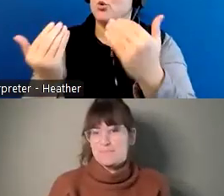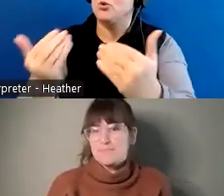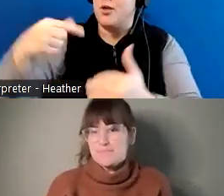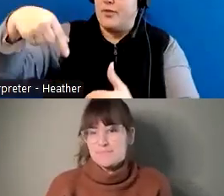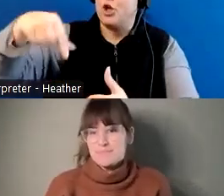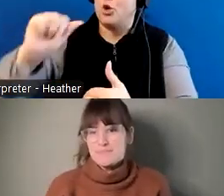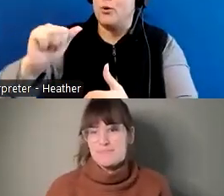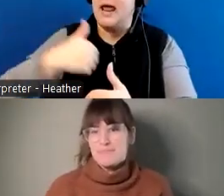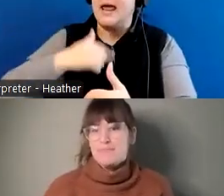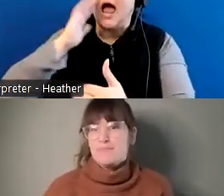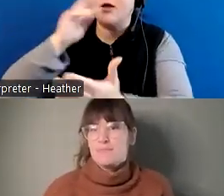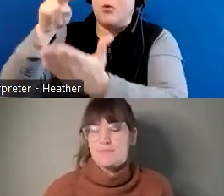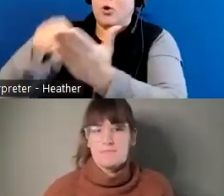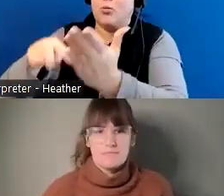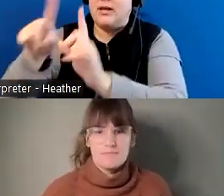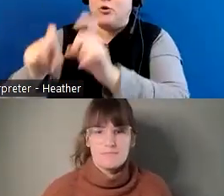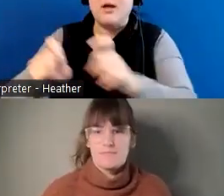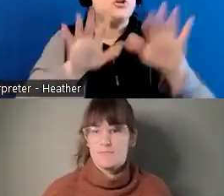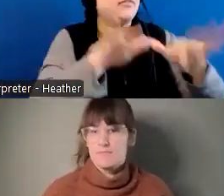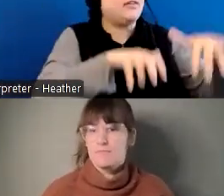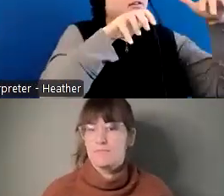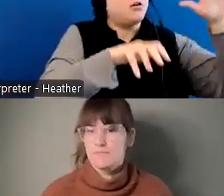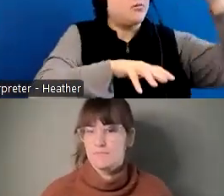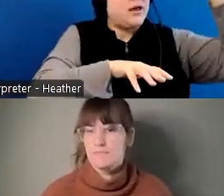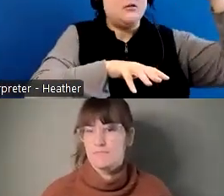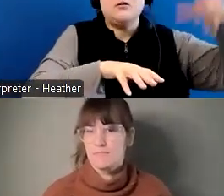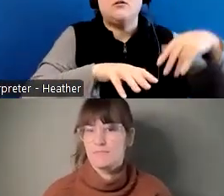questions. I'll also take questions from the room. But before I do that, we'll think about